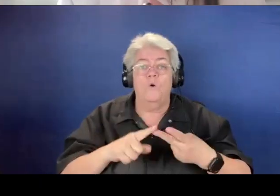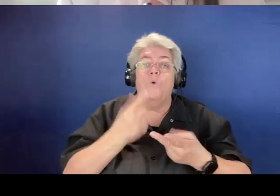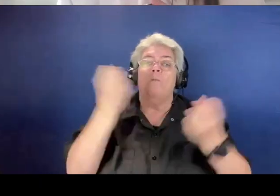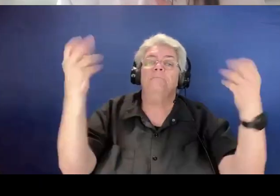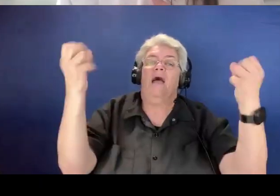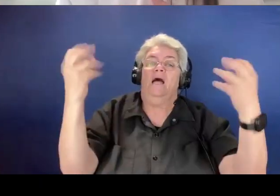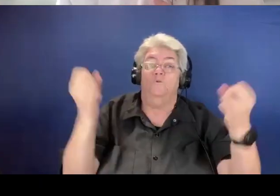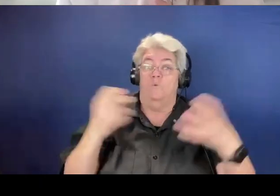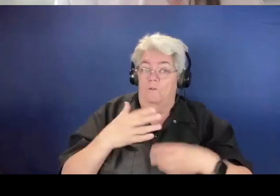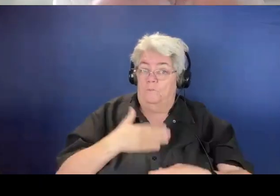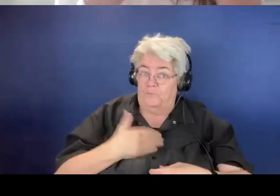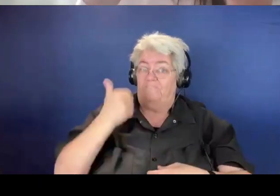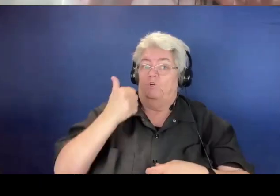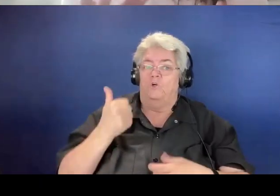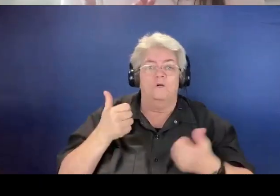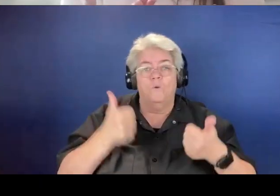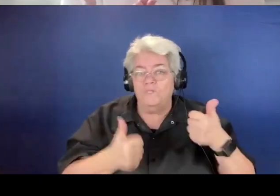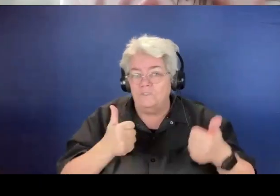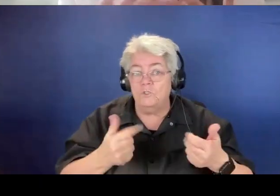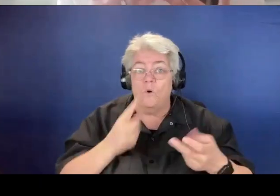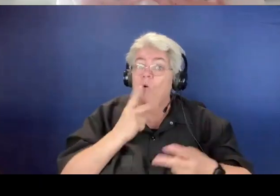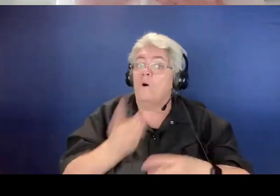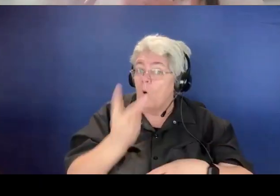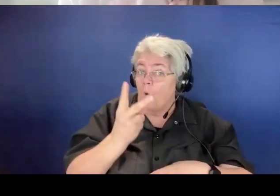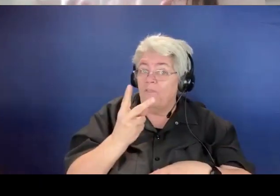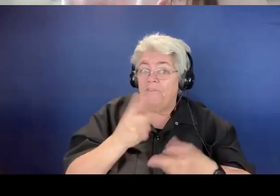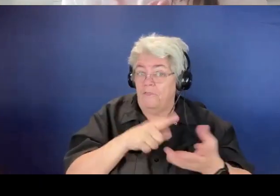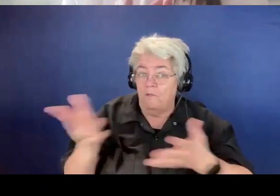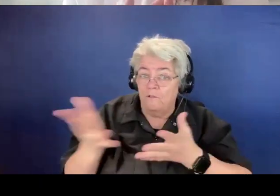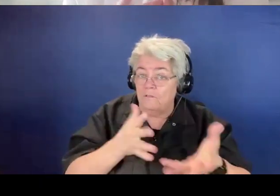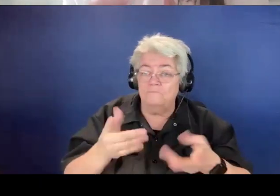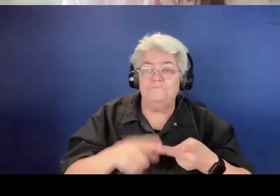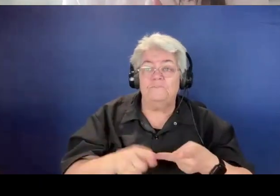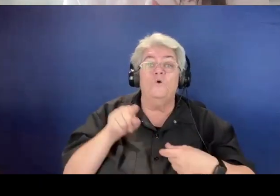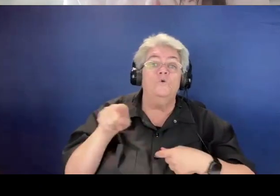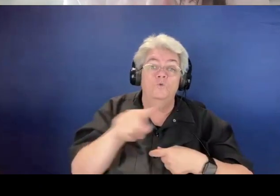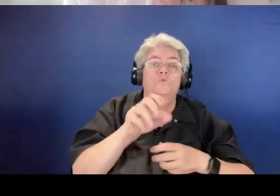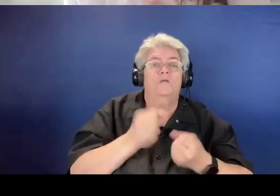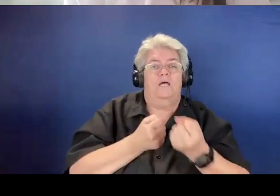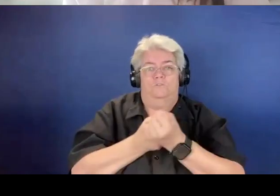Having that understanding is also going to allow you as the clinician to adequately support them.